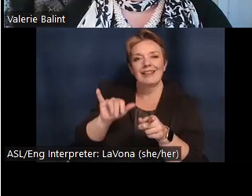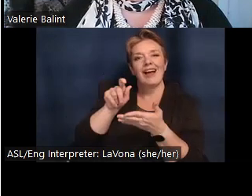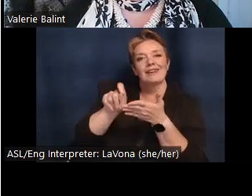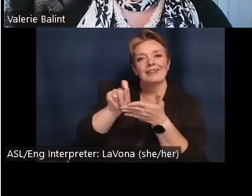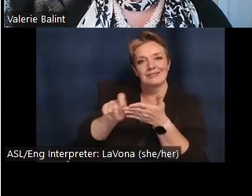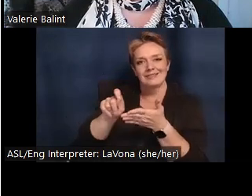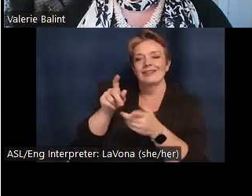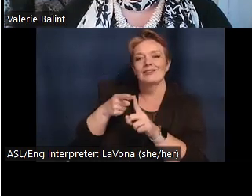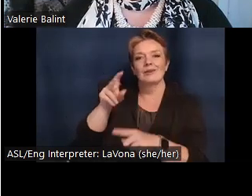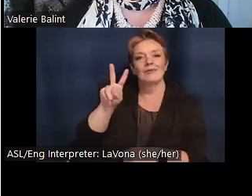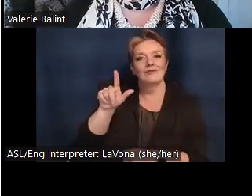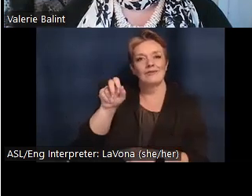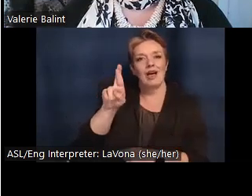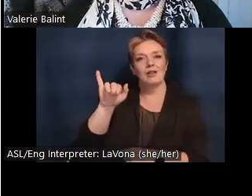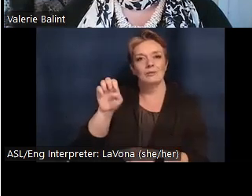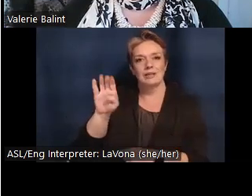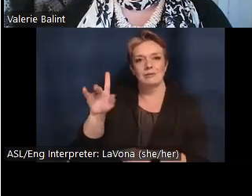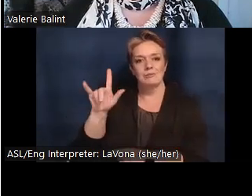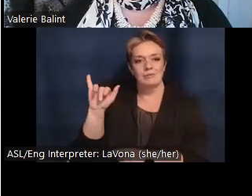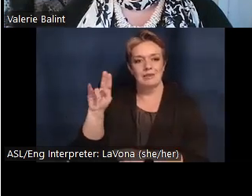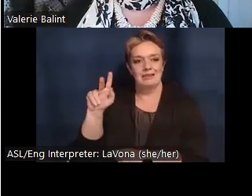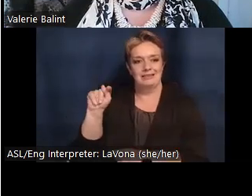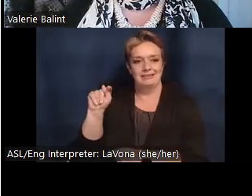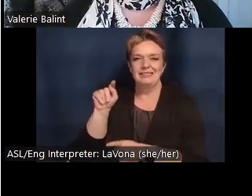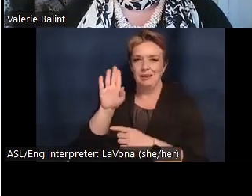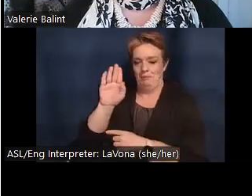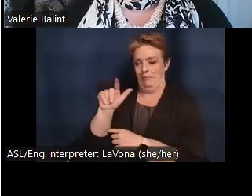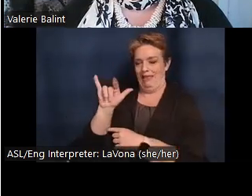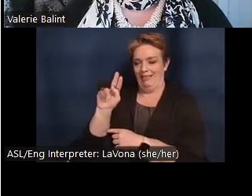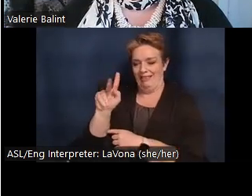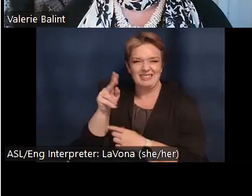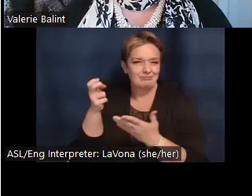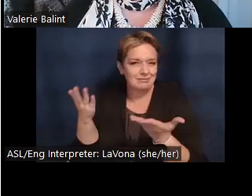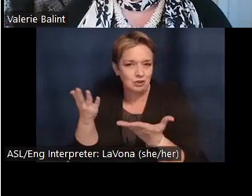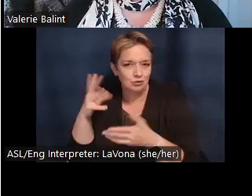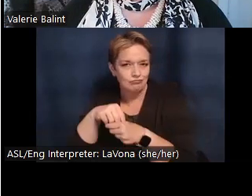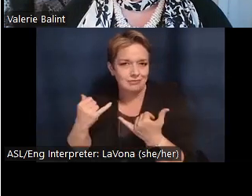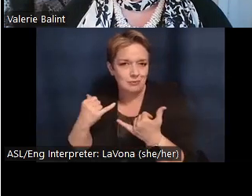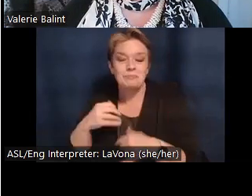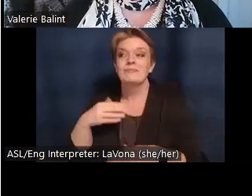Her book provided an opportunity for us to vicariously explore